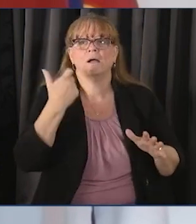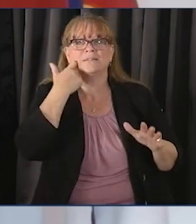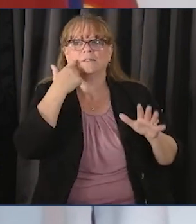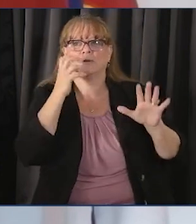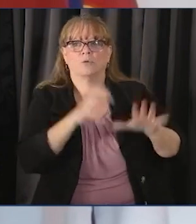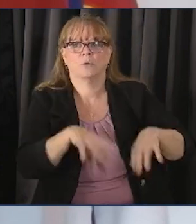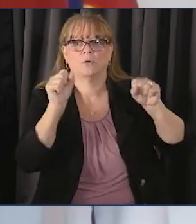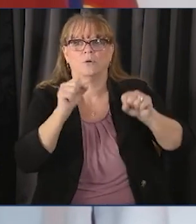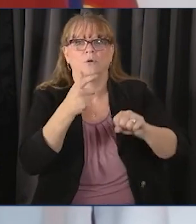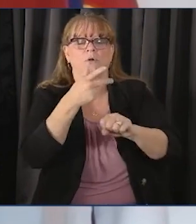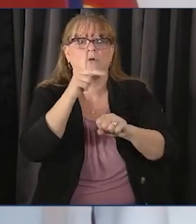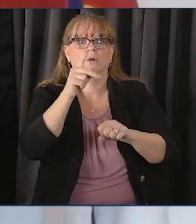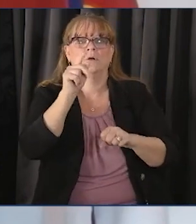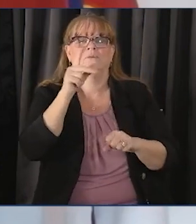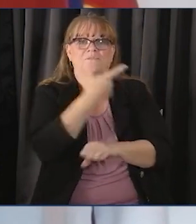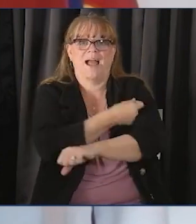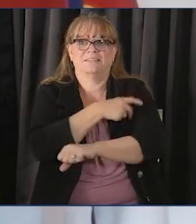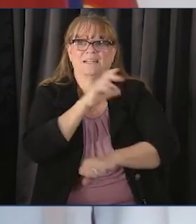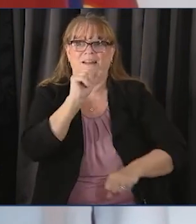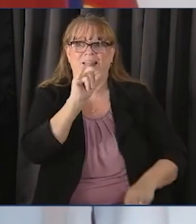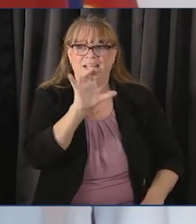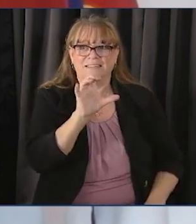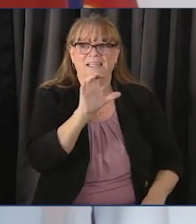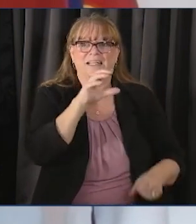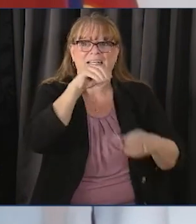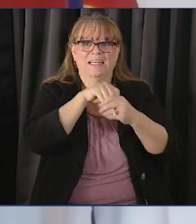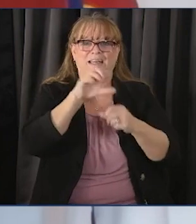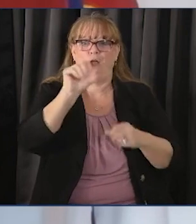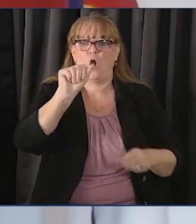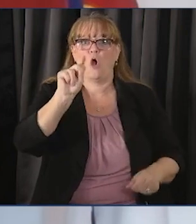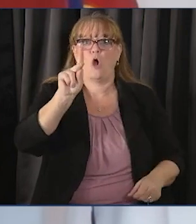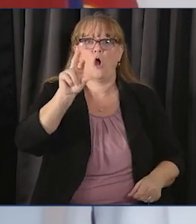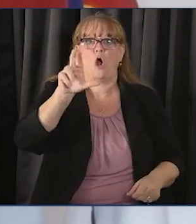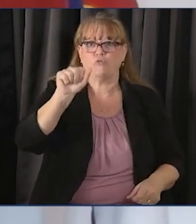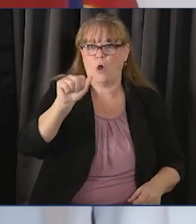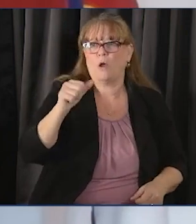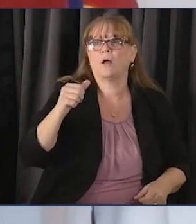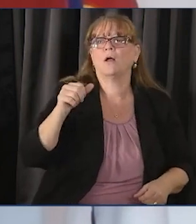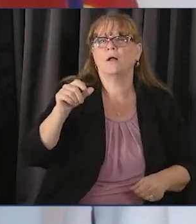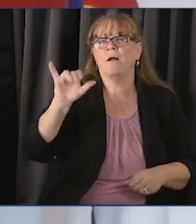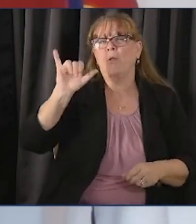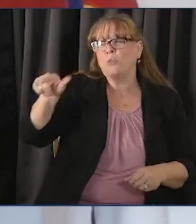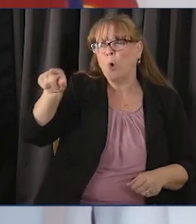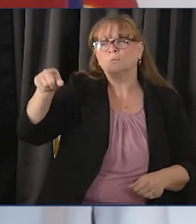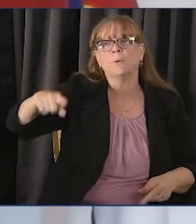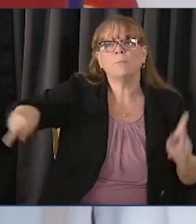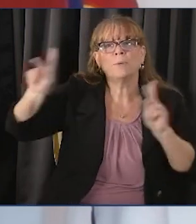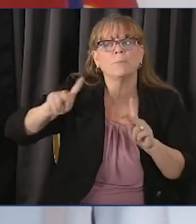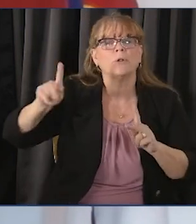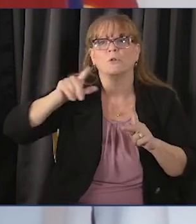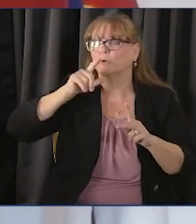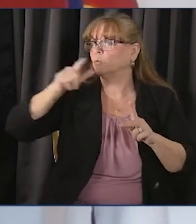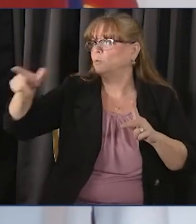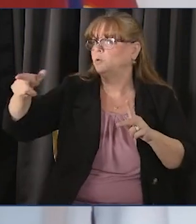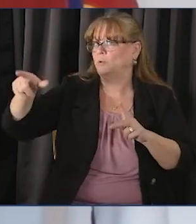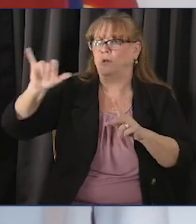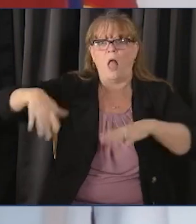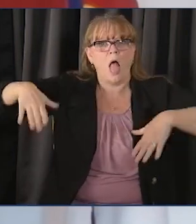for people who didn't have hospitals or insurance and were able to go in and hundreds of people over age 70 were vaccinated.